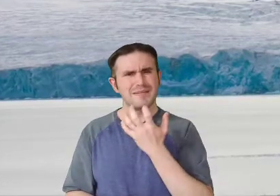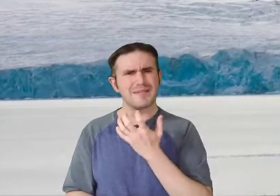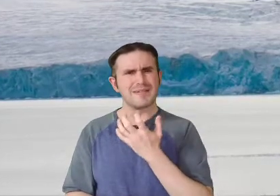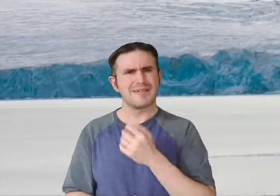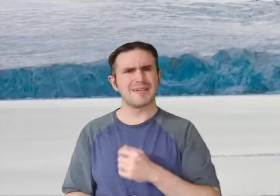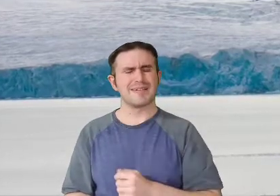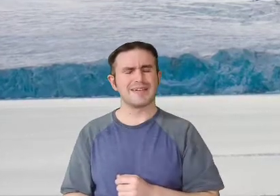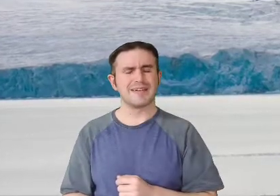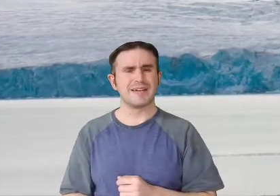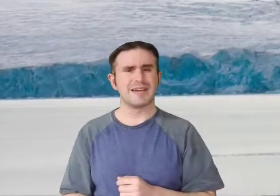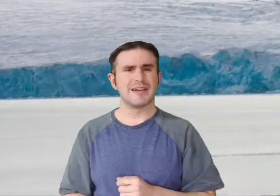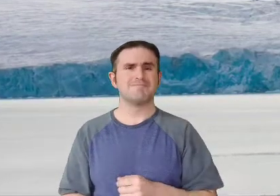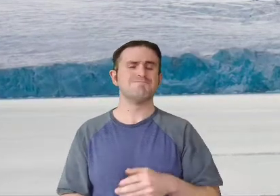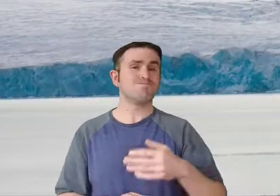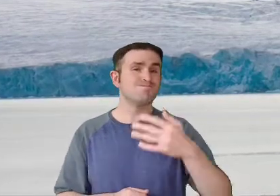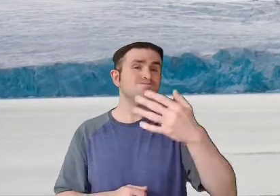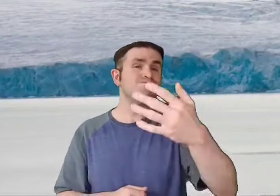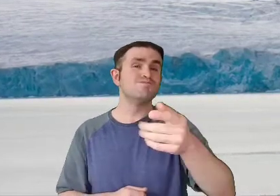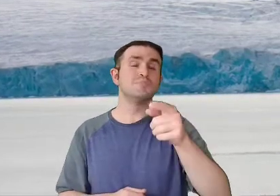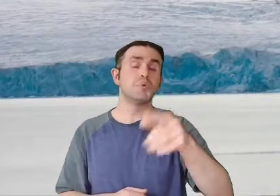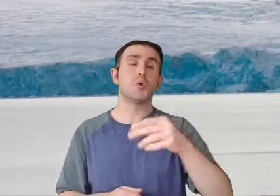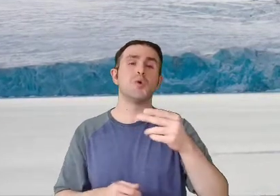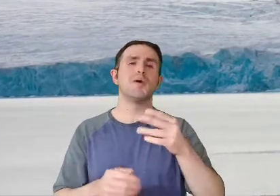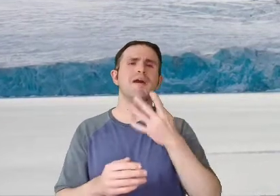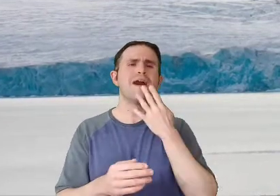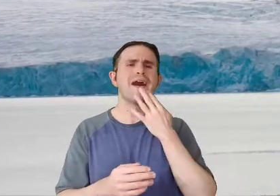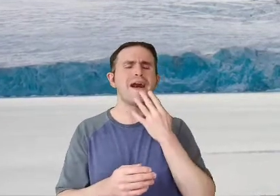when you use color the next time, think about these things: